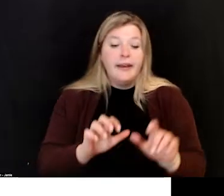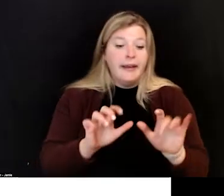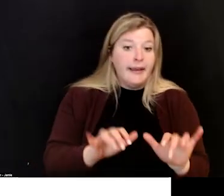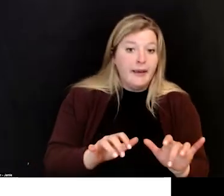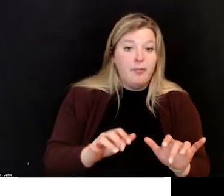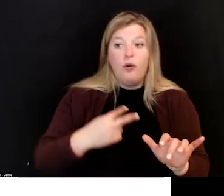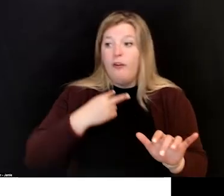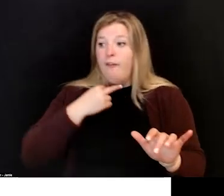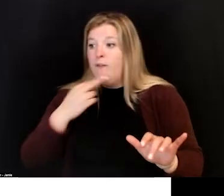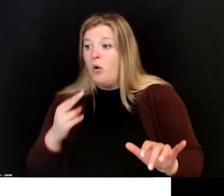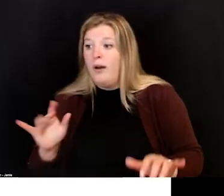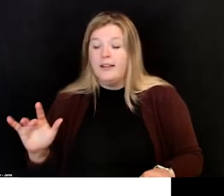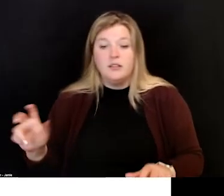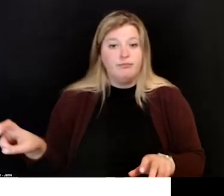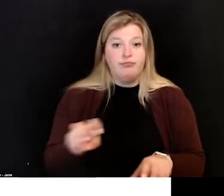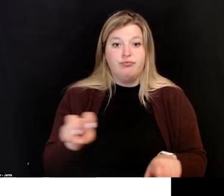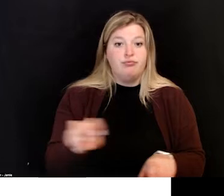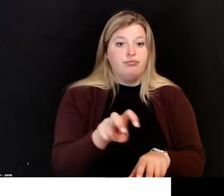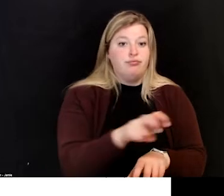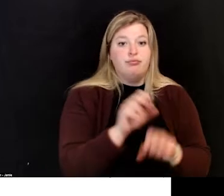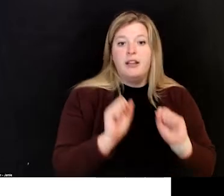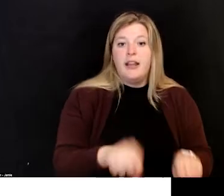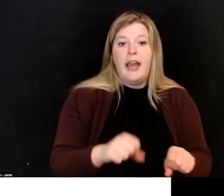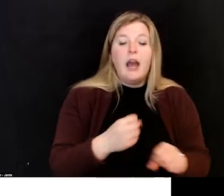in a way that is smooth and provides that kind of support.